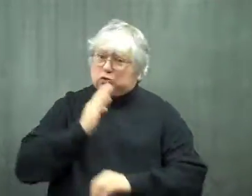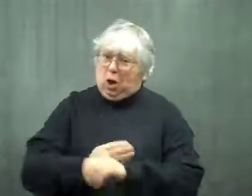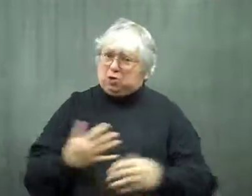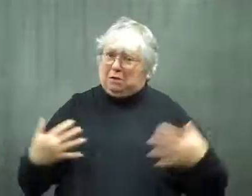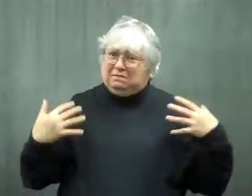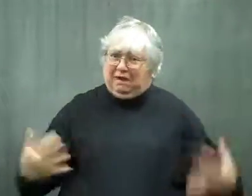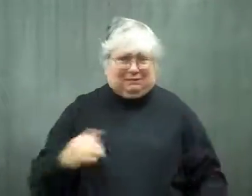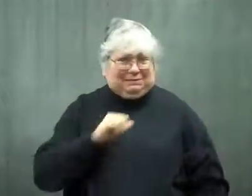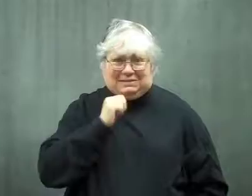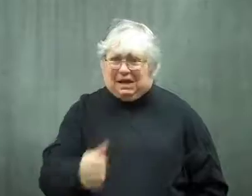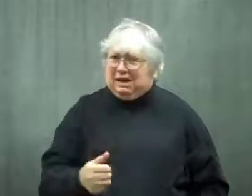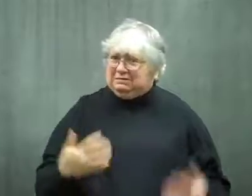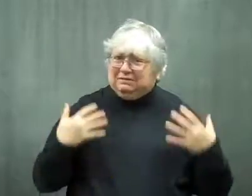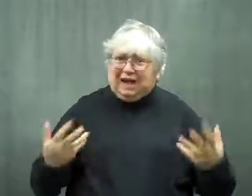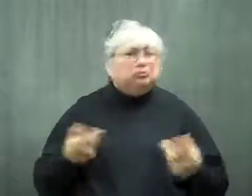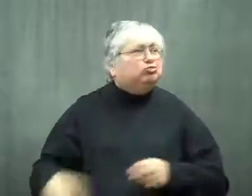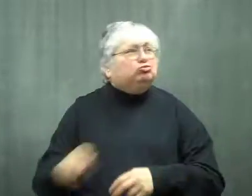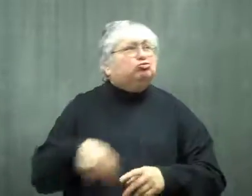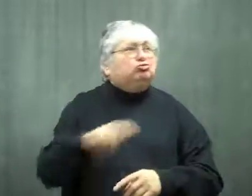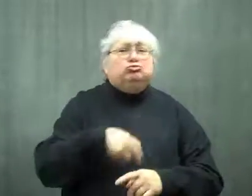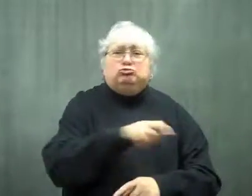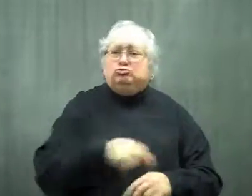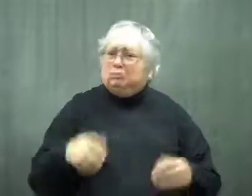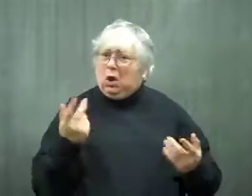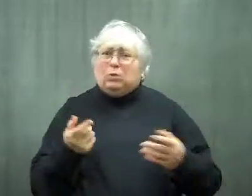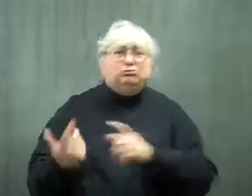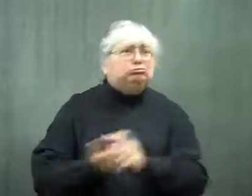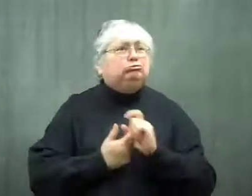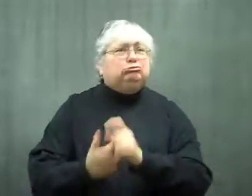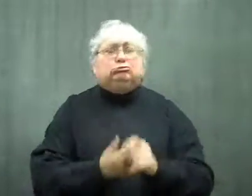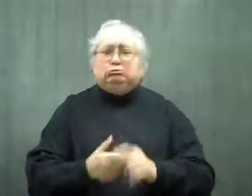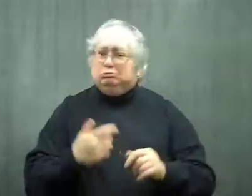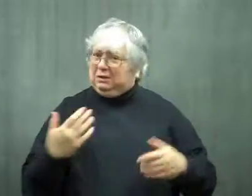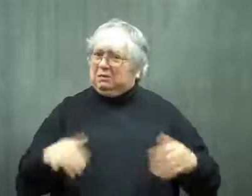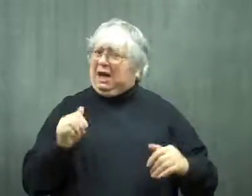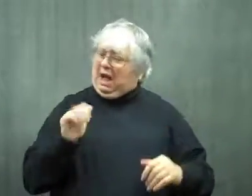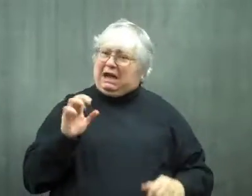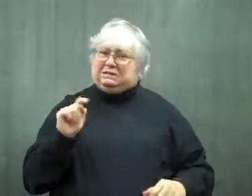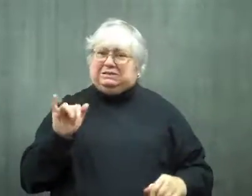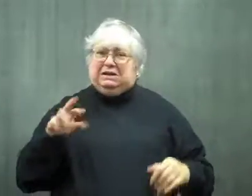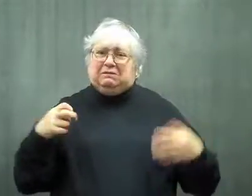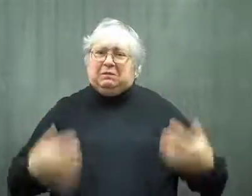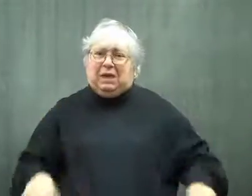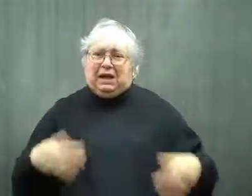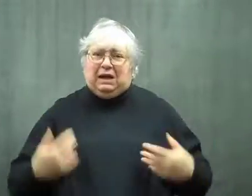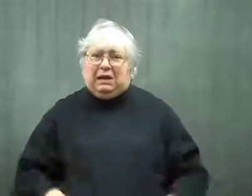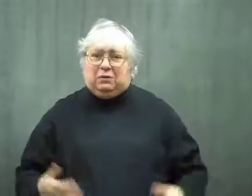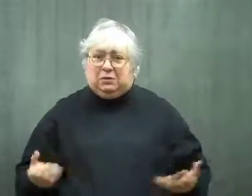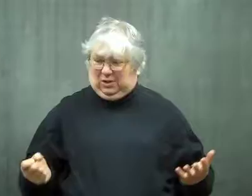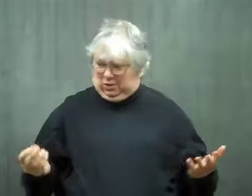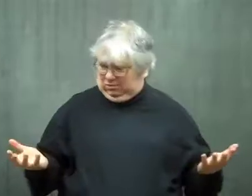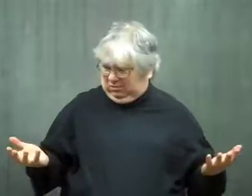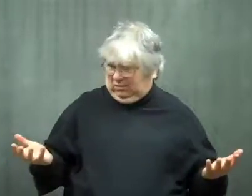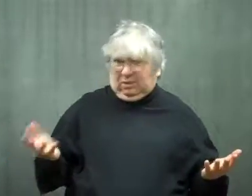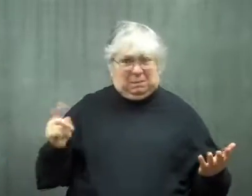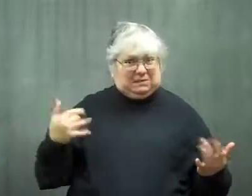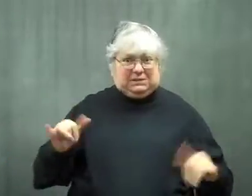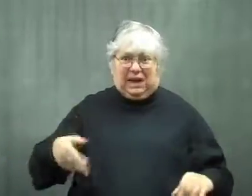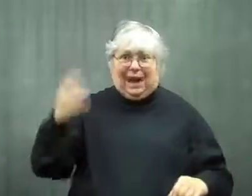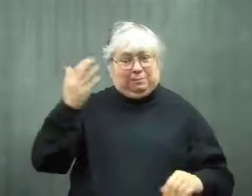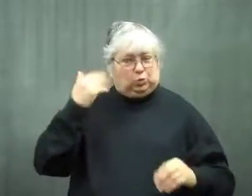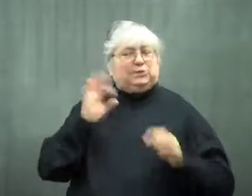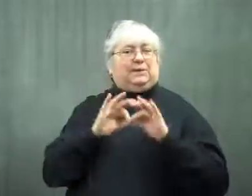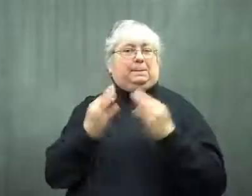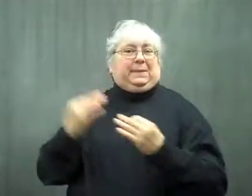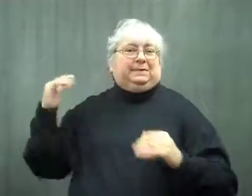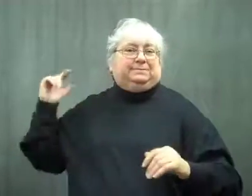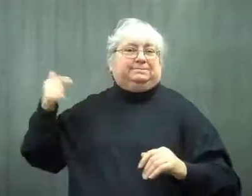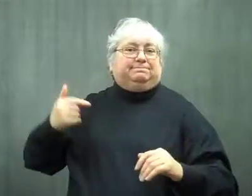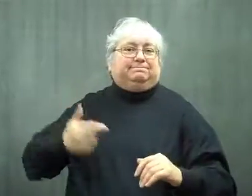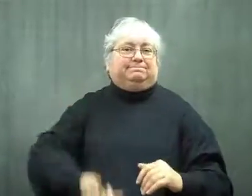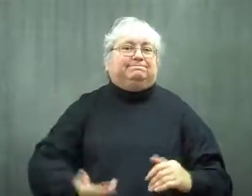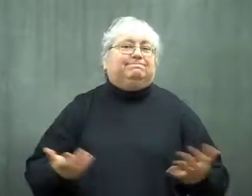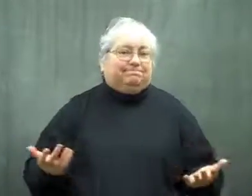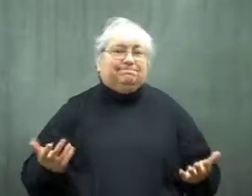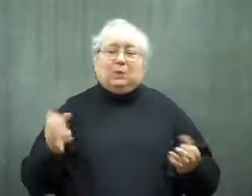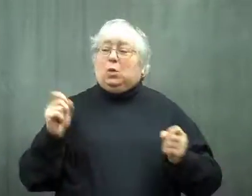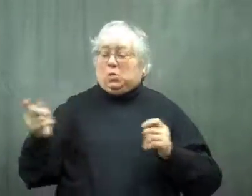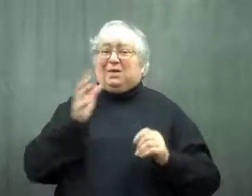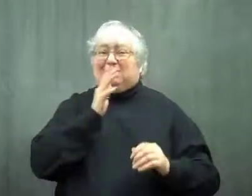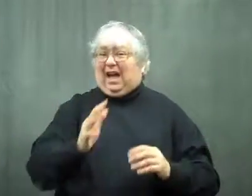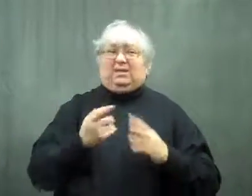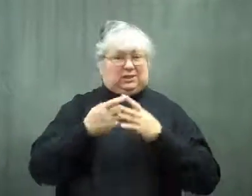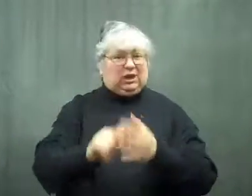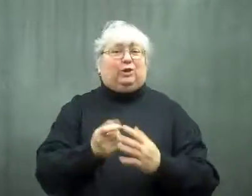The girl was not overweight and was very active.